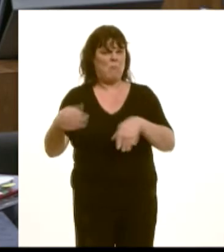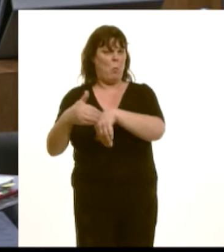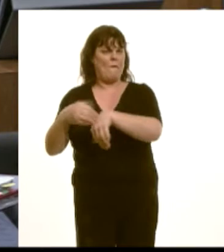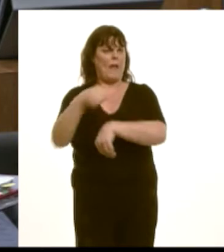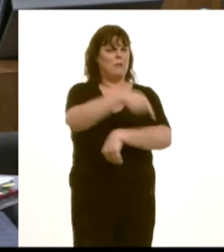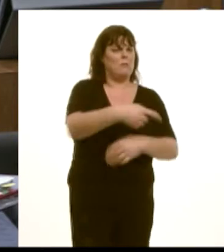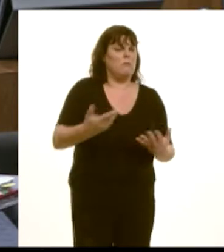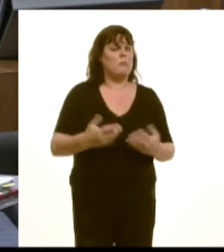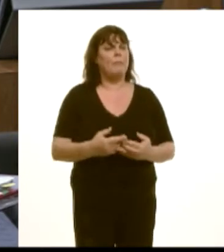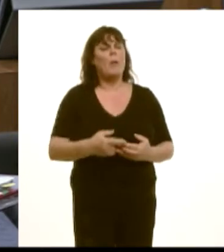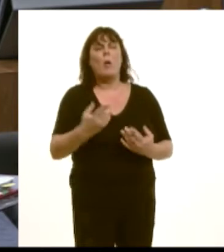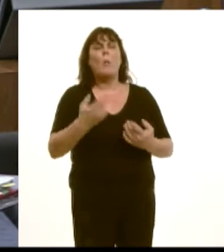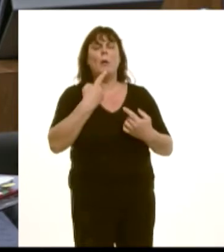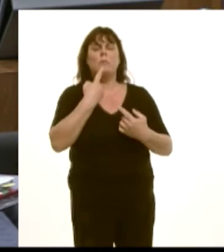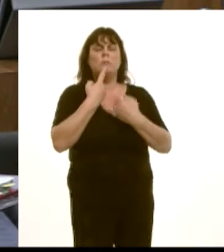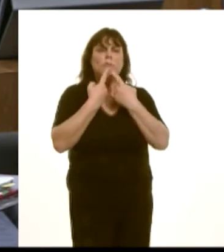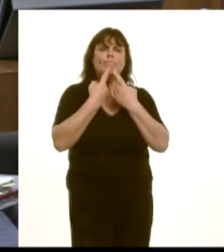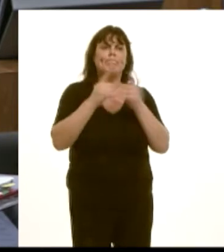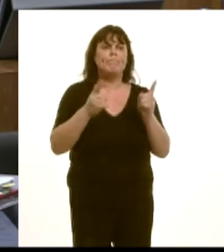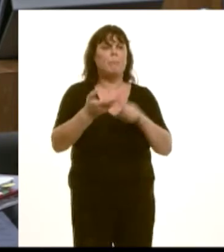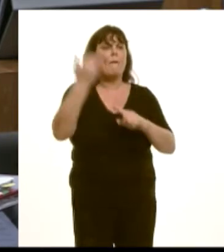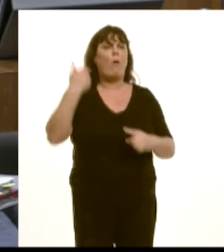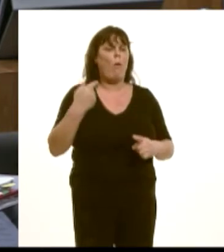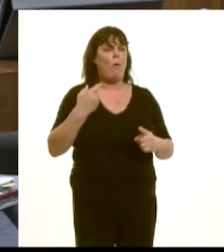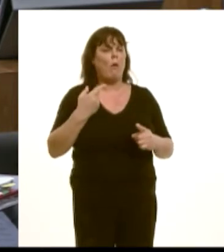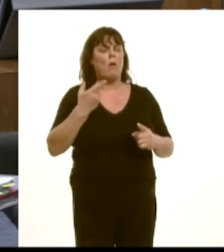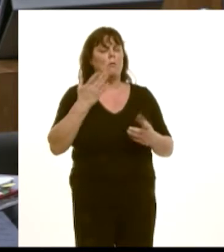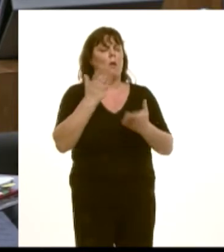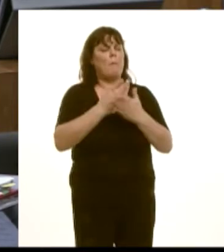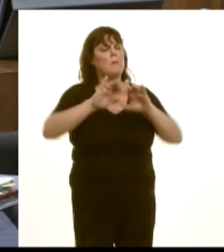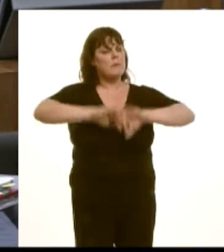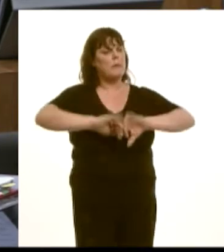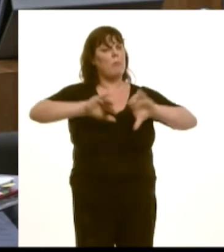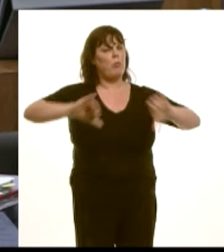has said on many occasions in the past, it is not the case that the entire sum available